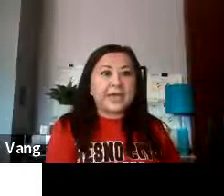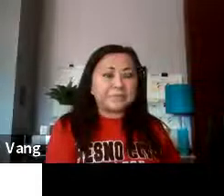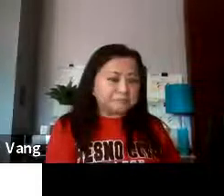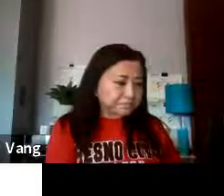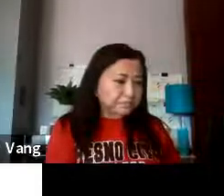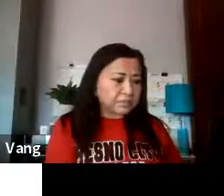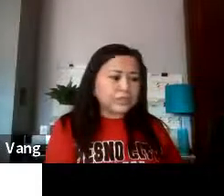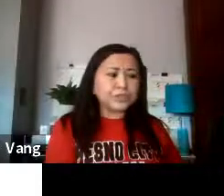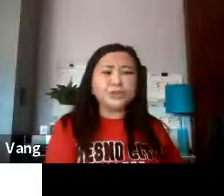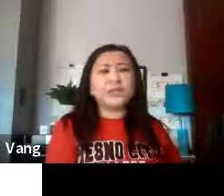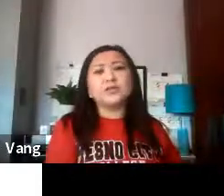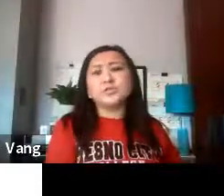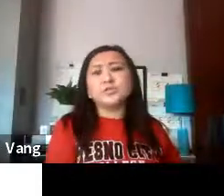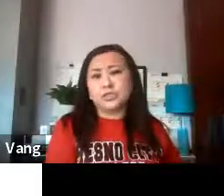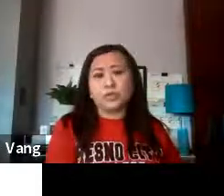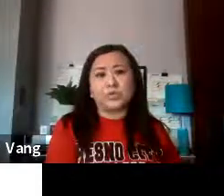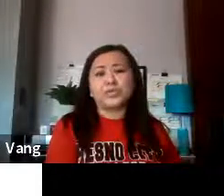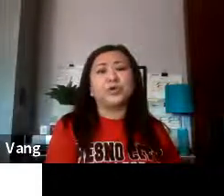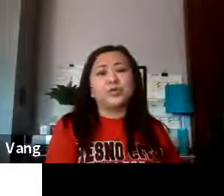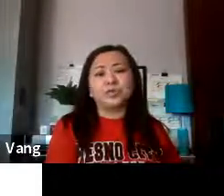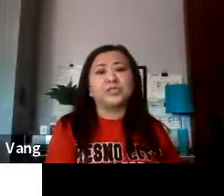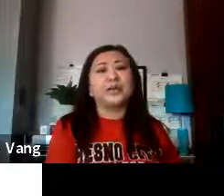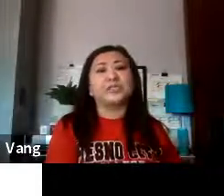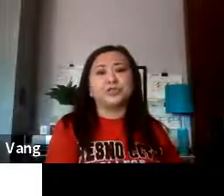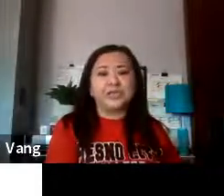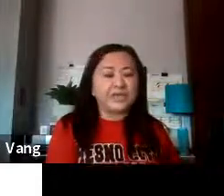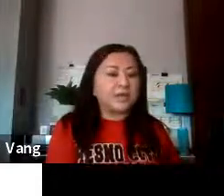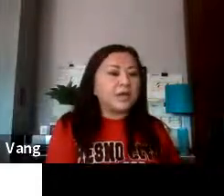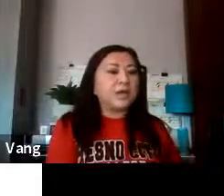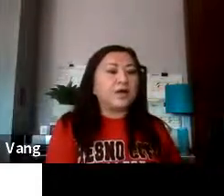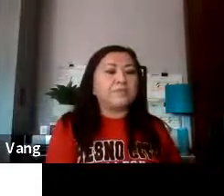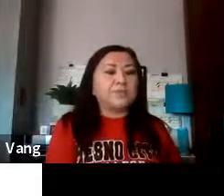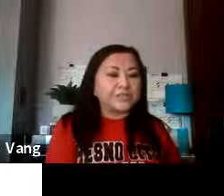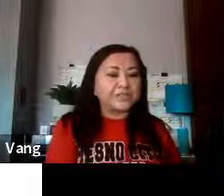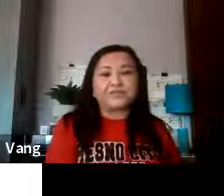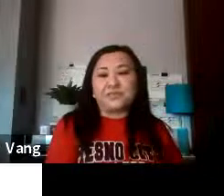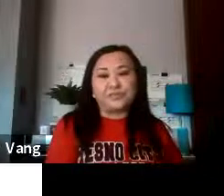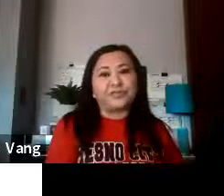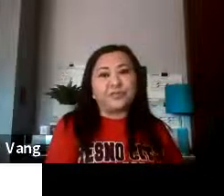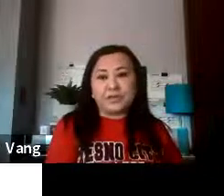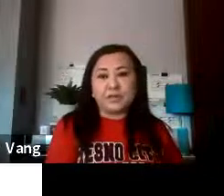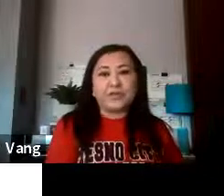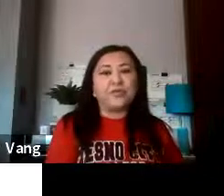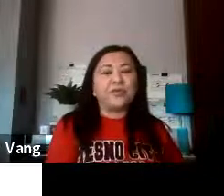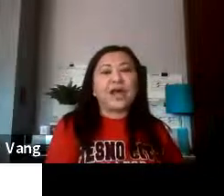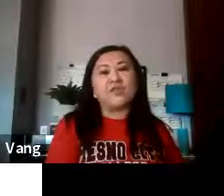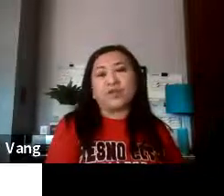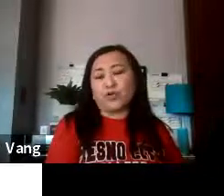Okay. So you can also, you know, get to know your students by using inquisitive, interviewing, you know, if you have a lot of